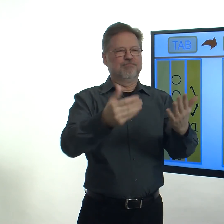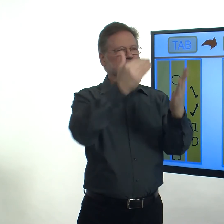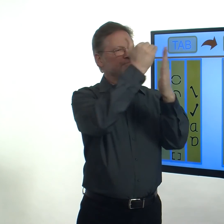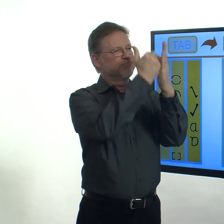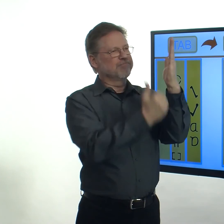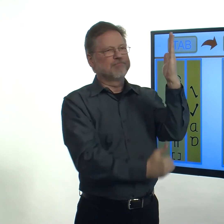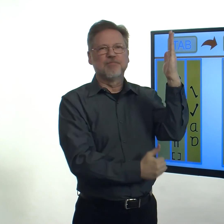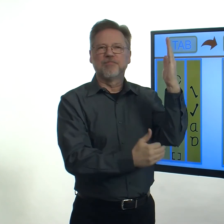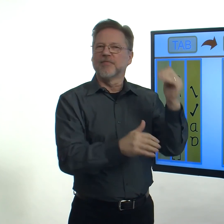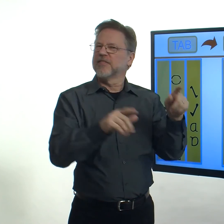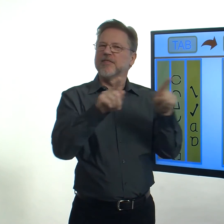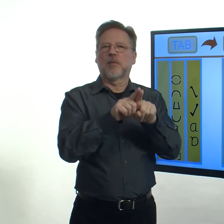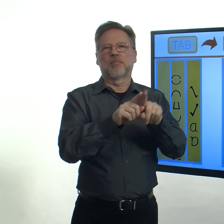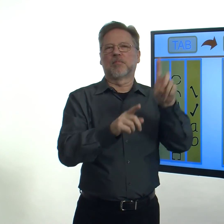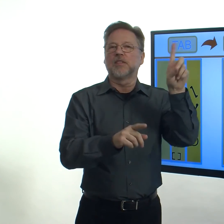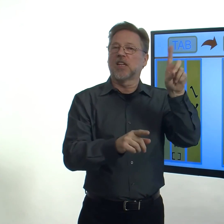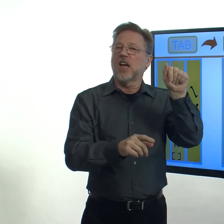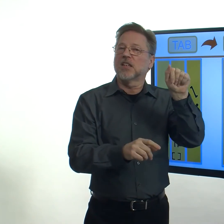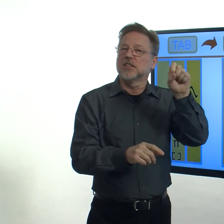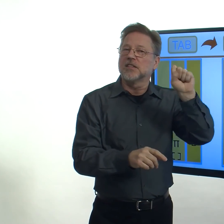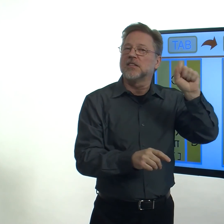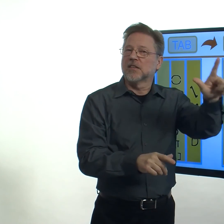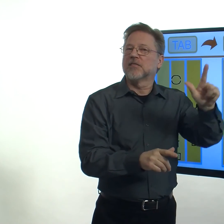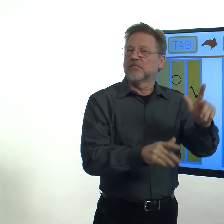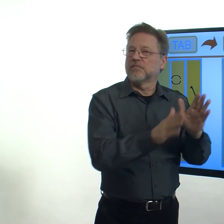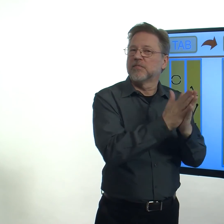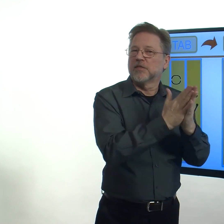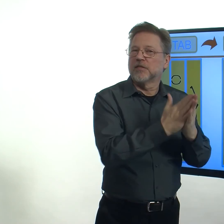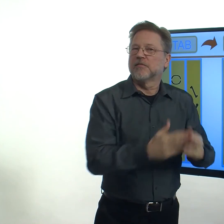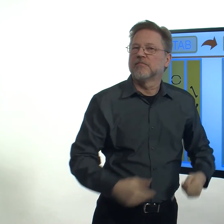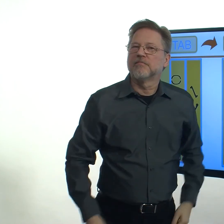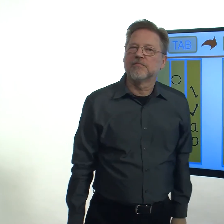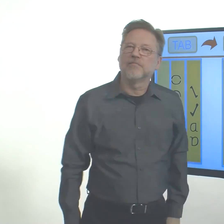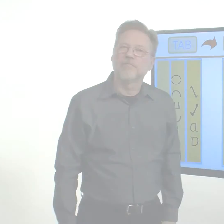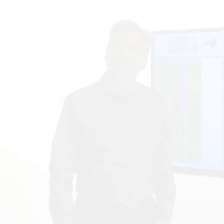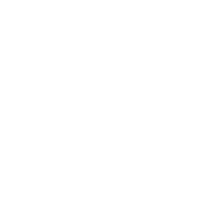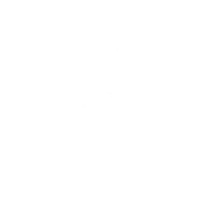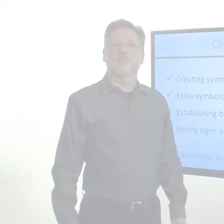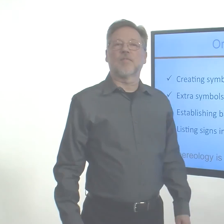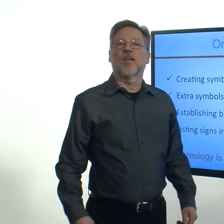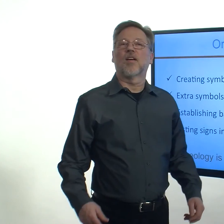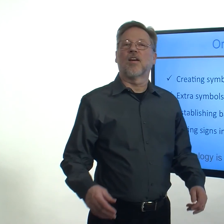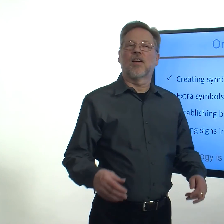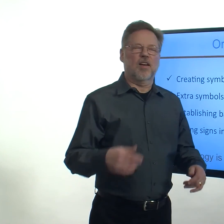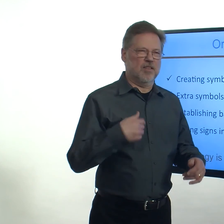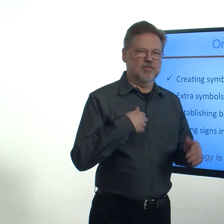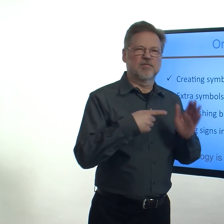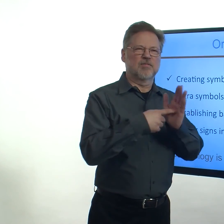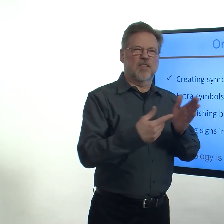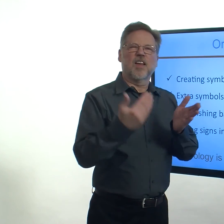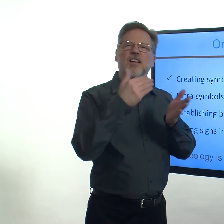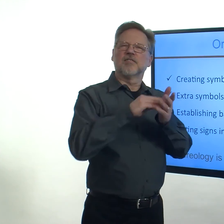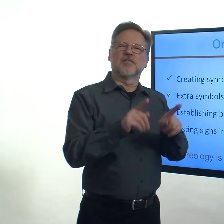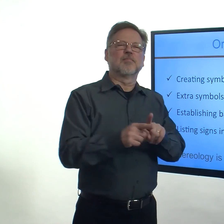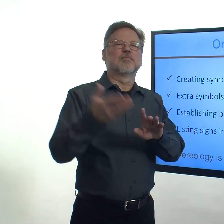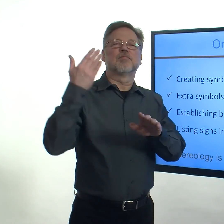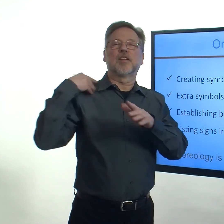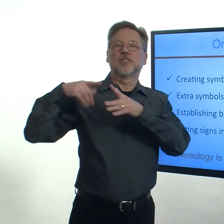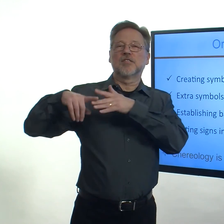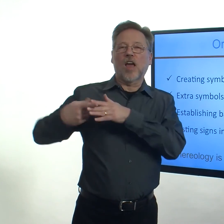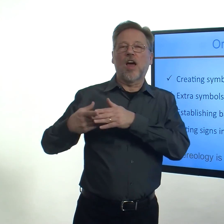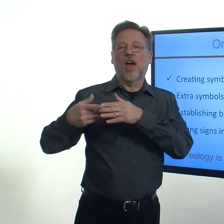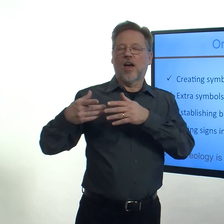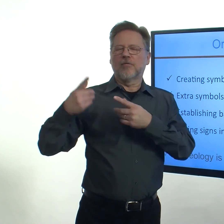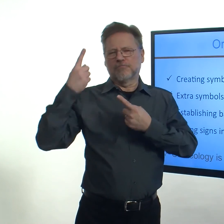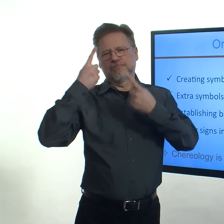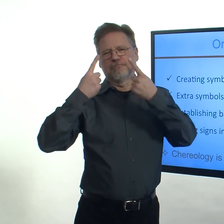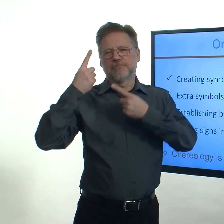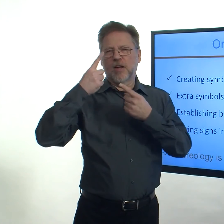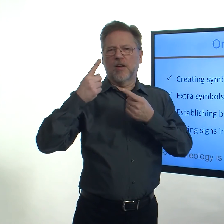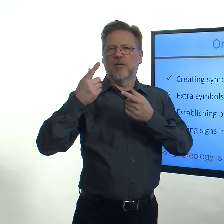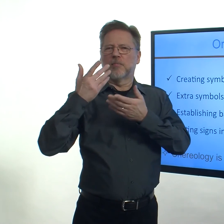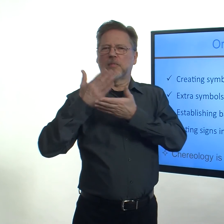them just like in the Dictionary of ASL. I’ll revisit what I mentioned at the start, thinking